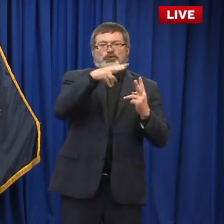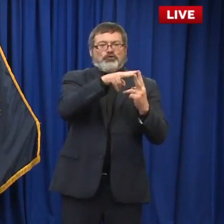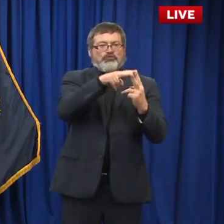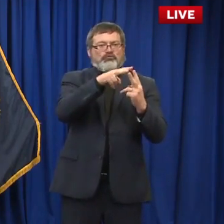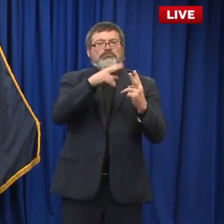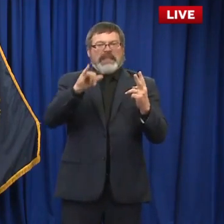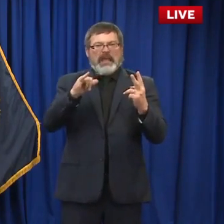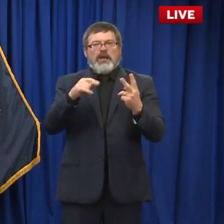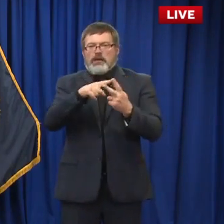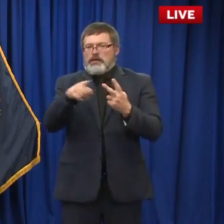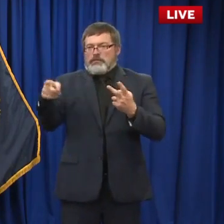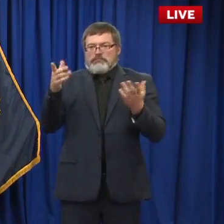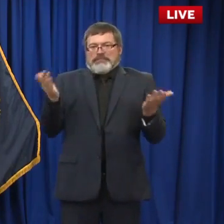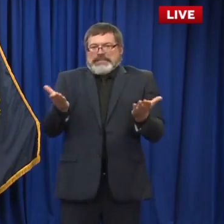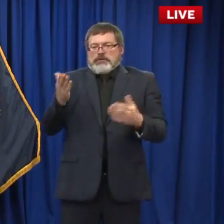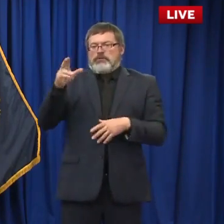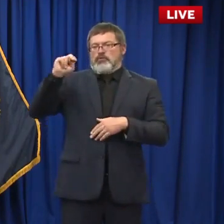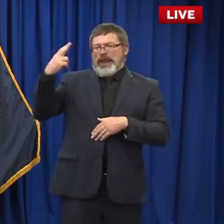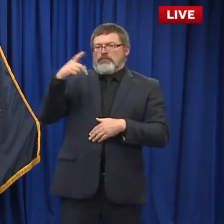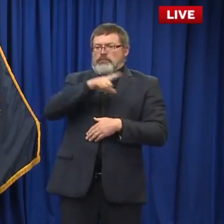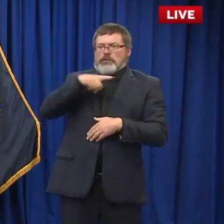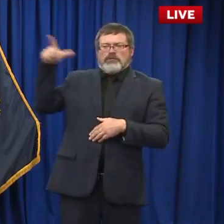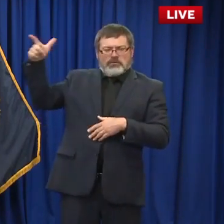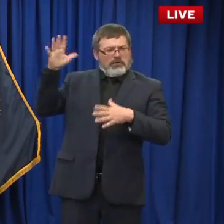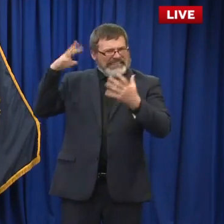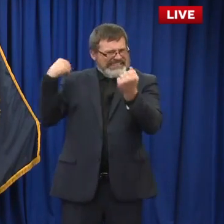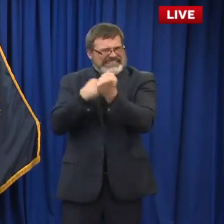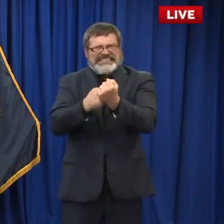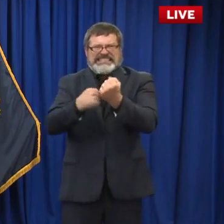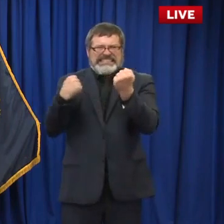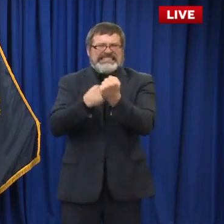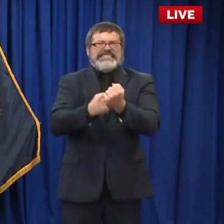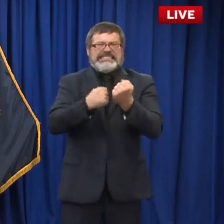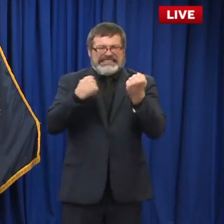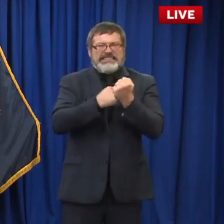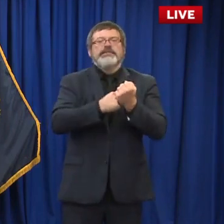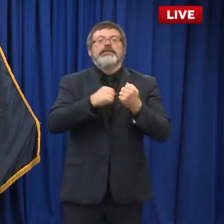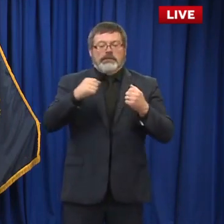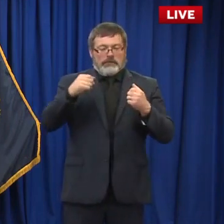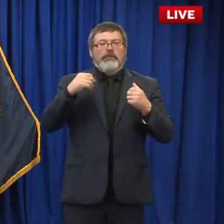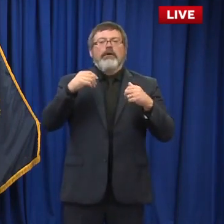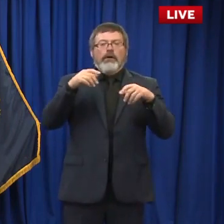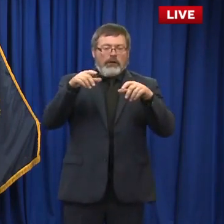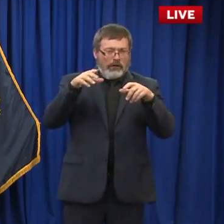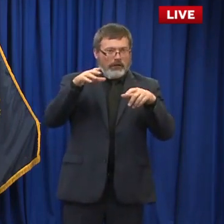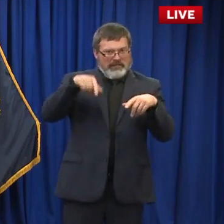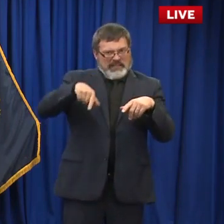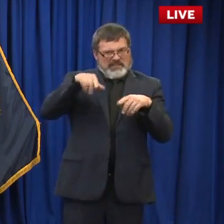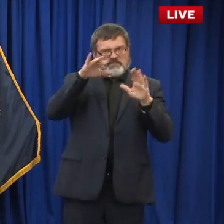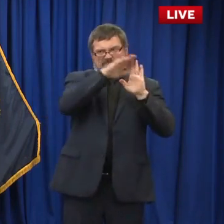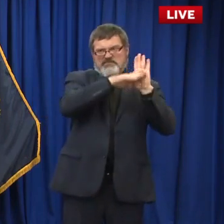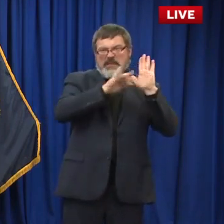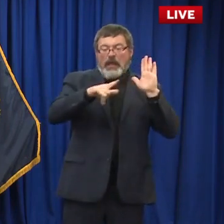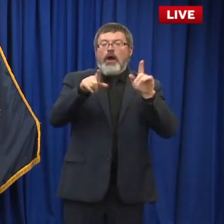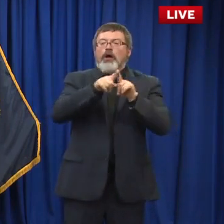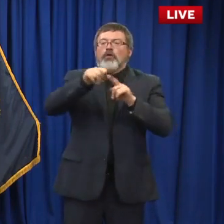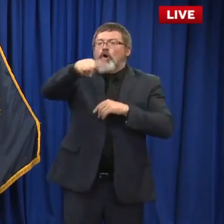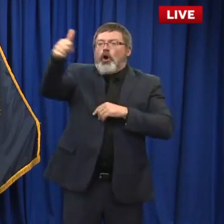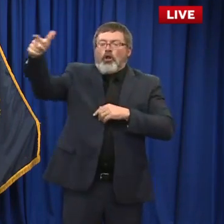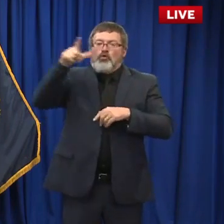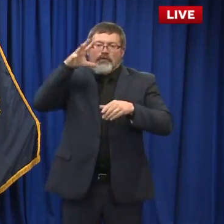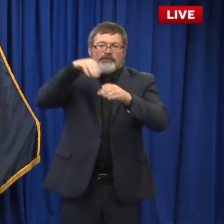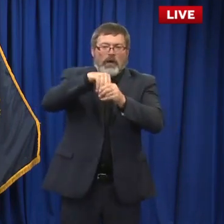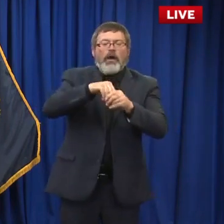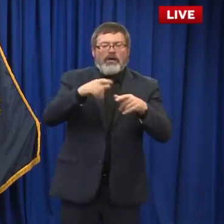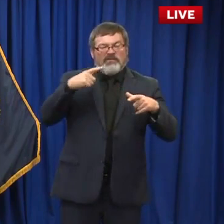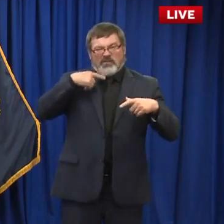THEY HAVE LED THE FIGHT ON THIS FOR THE LAST TWO OR THREE YEARS, THEY'VE BEEN ON THE FRONT LINES, MAKING SURE NOT JUST THIS BILL BUT SOME OF THE OTHER LEGISLATION THAT WE'VE BEEN